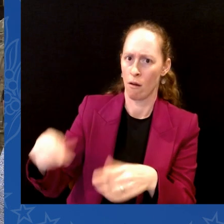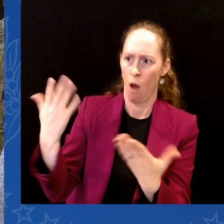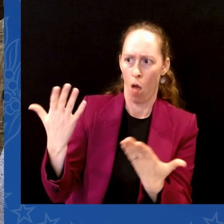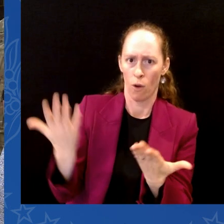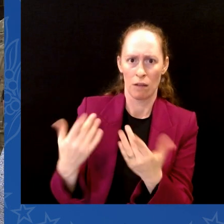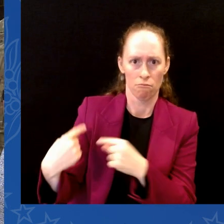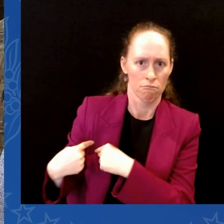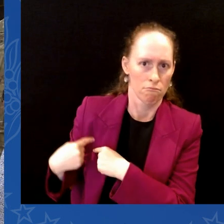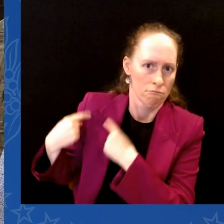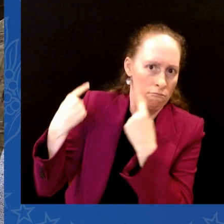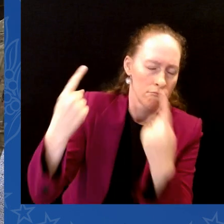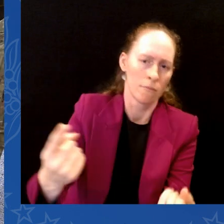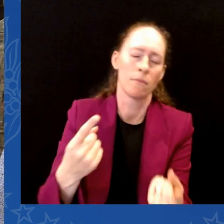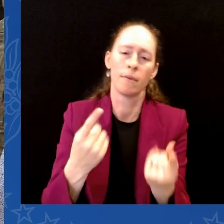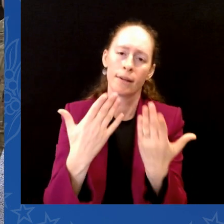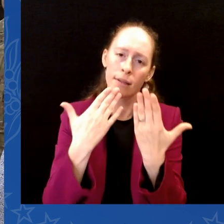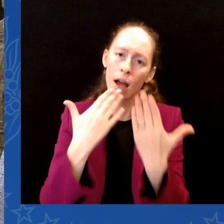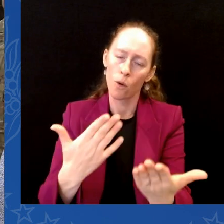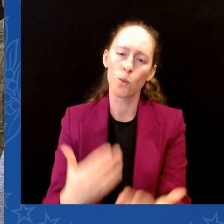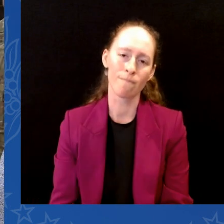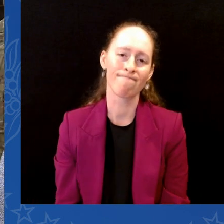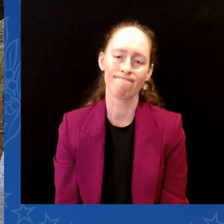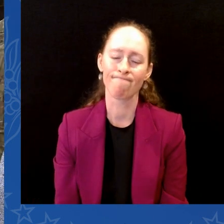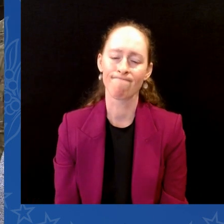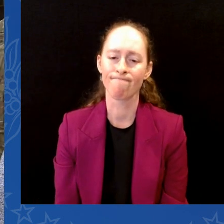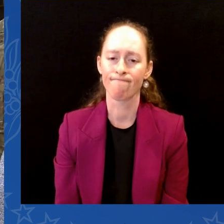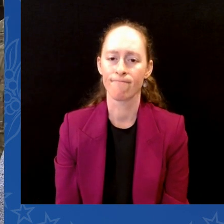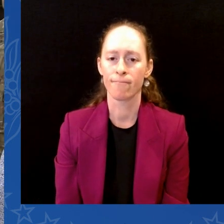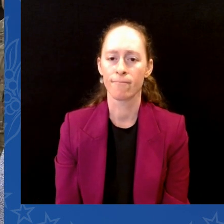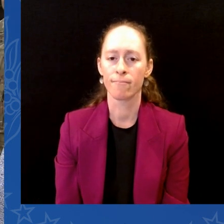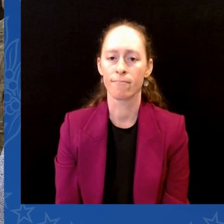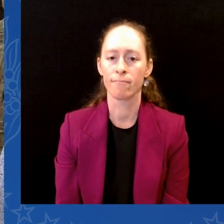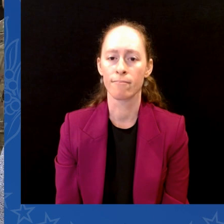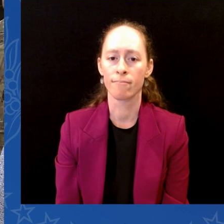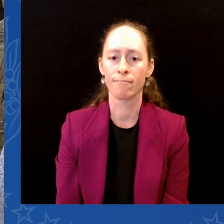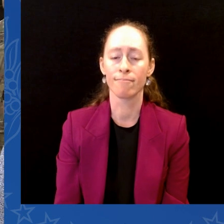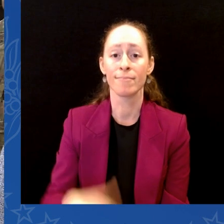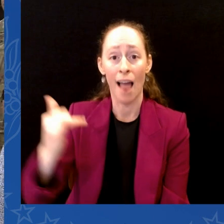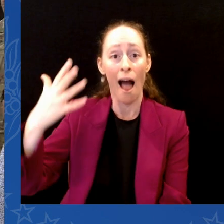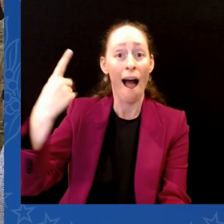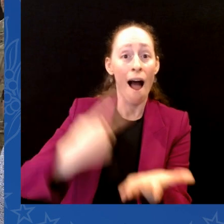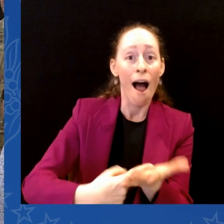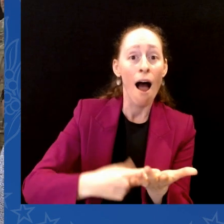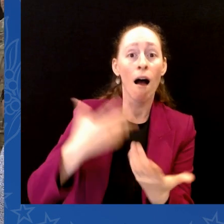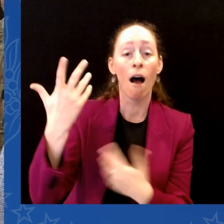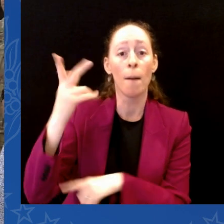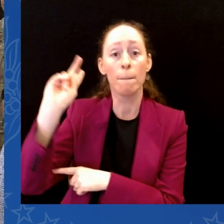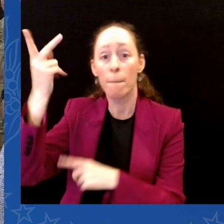We are cutting through the bureaucracy. We are cutting through the red tape. And that's from local government,